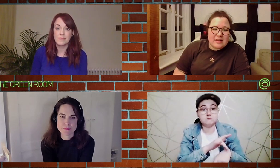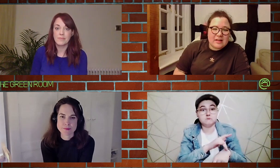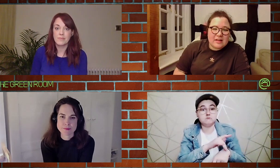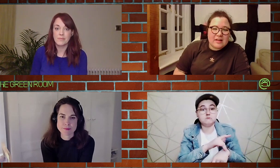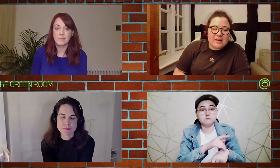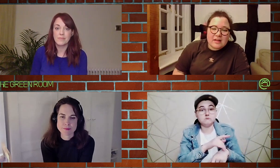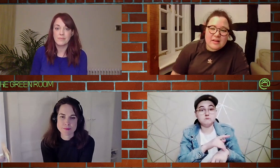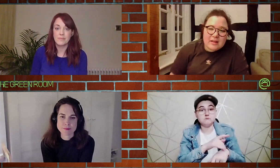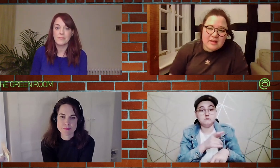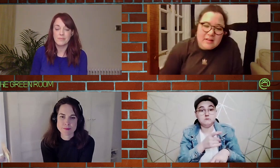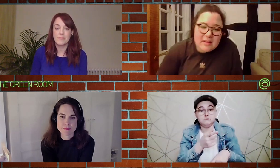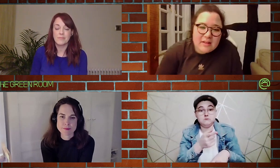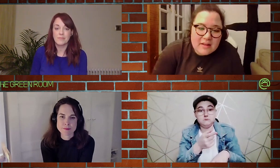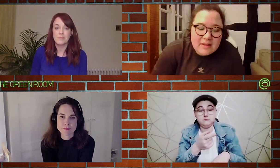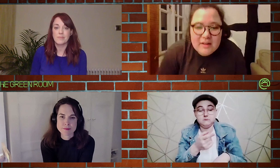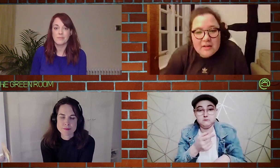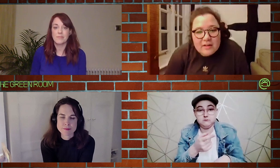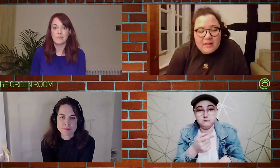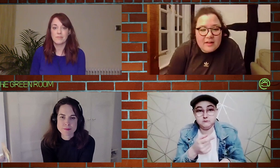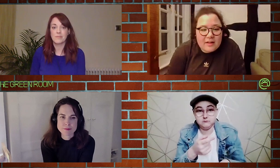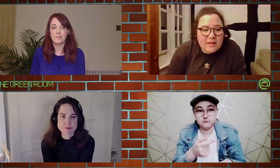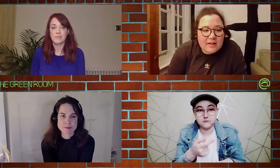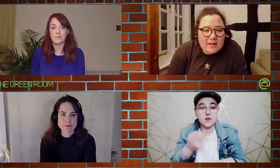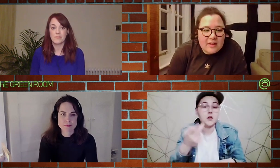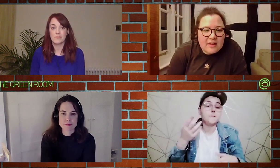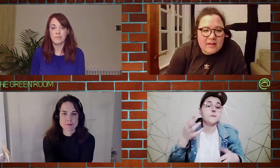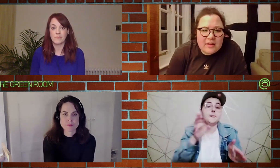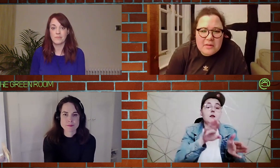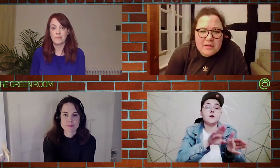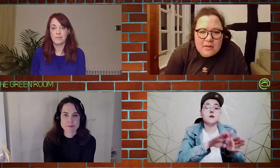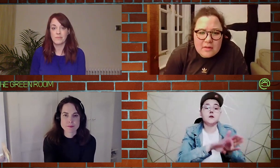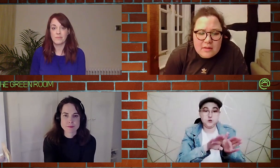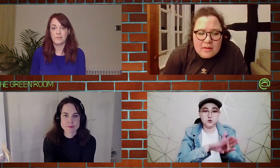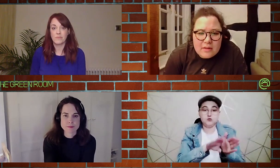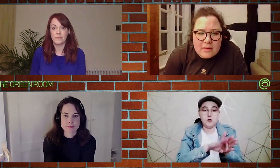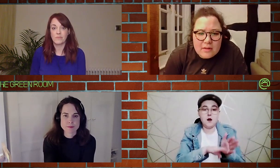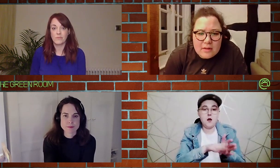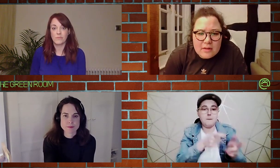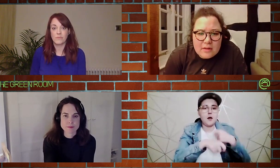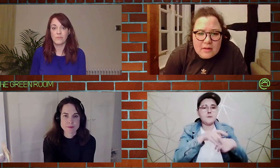I also became a trainer for the Deaf Youth Theatre.